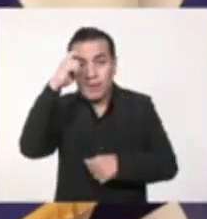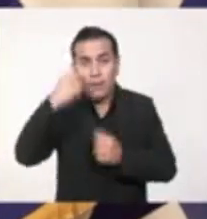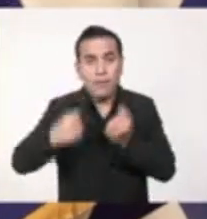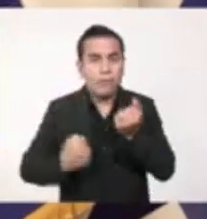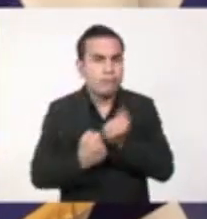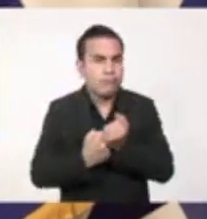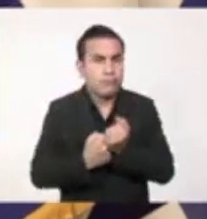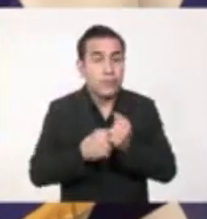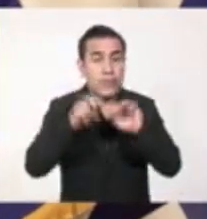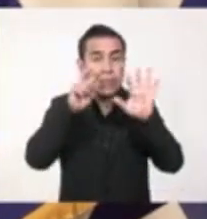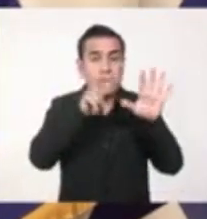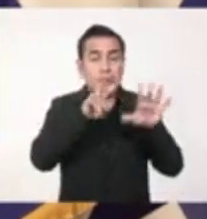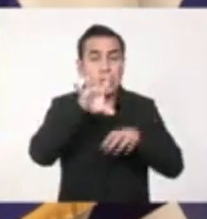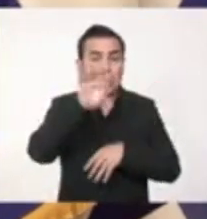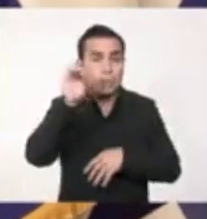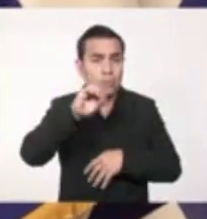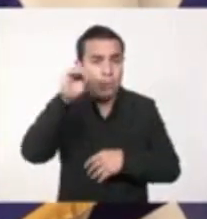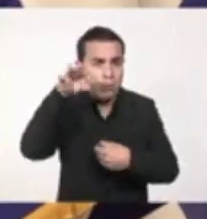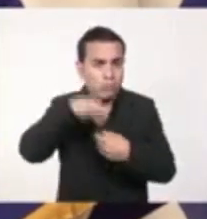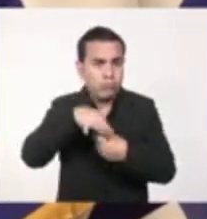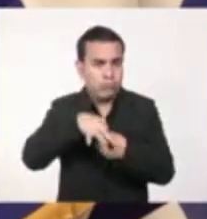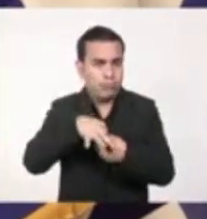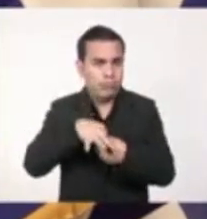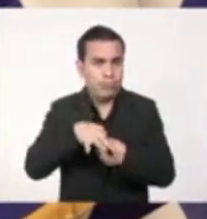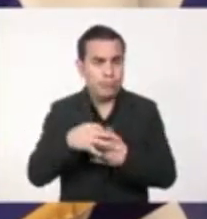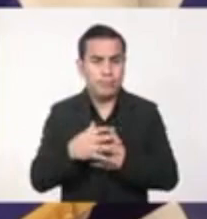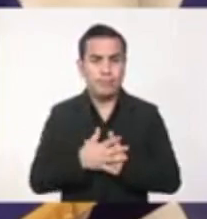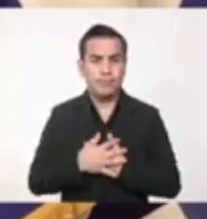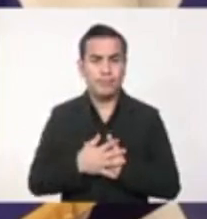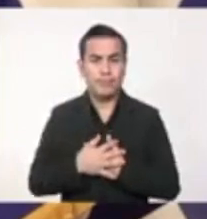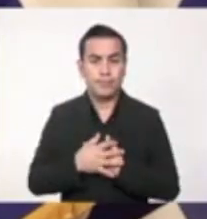five percent of the votes, or in free elections,